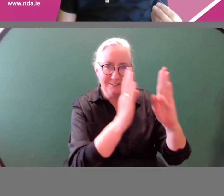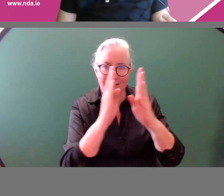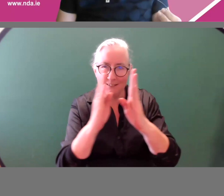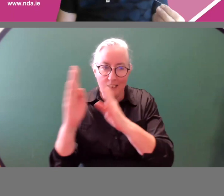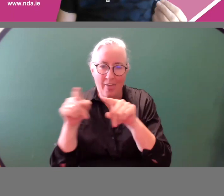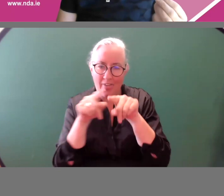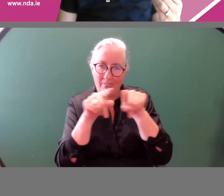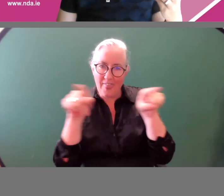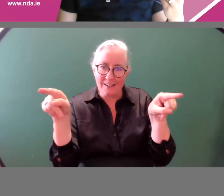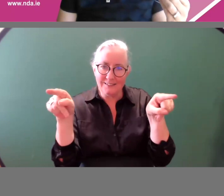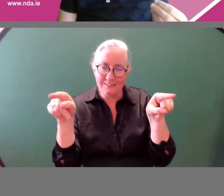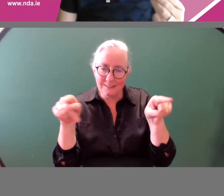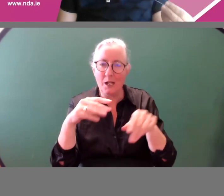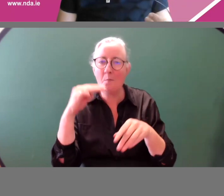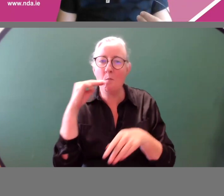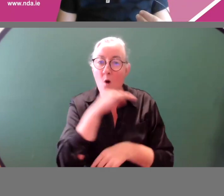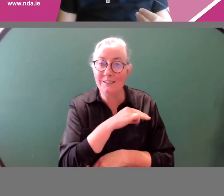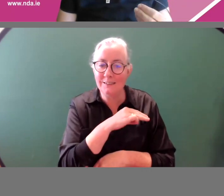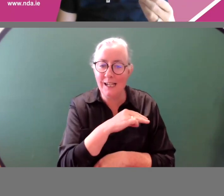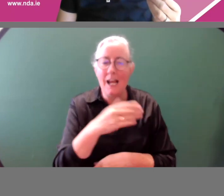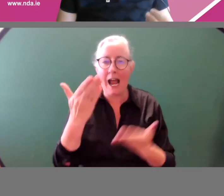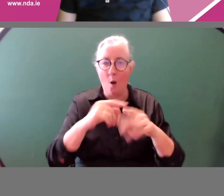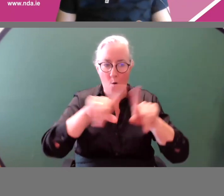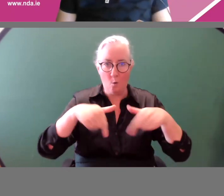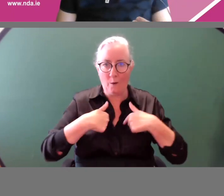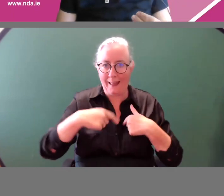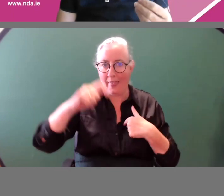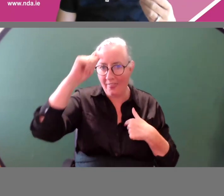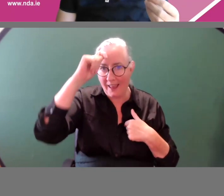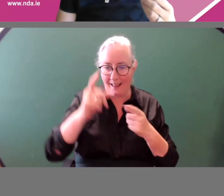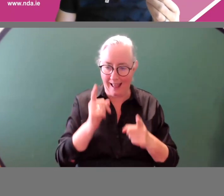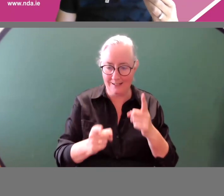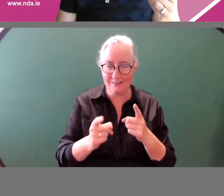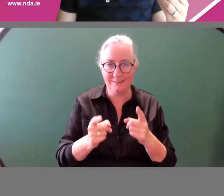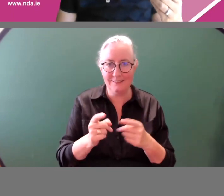important, it's to do with our mind set as designers, we have to think, we're not